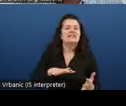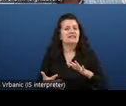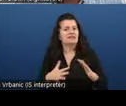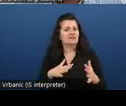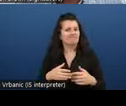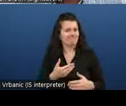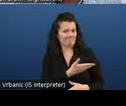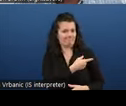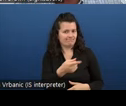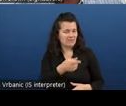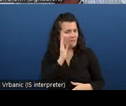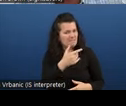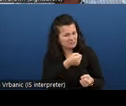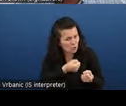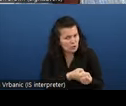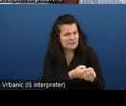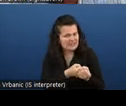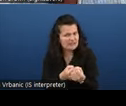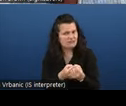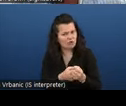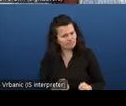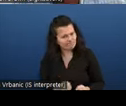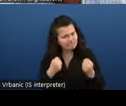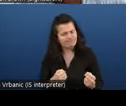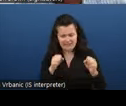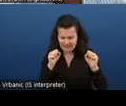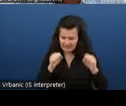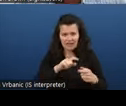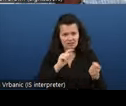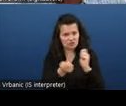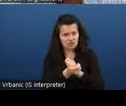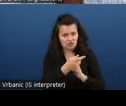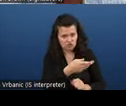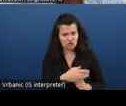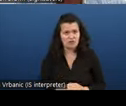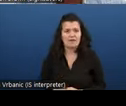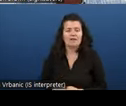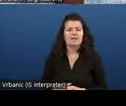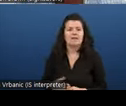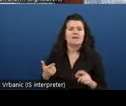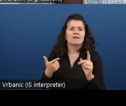12:24:10 as a result of it. And the second part is that within the system, there is a